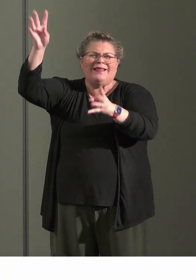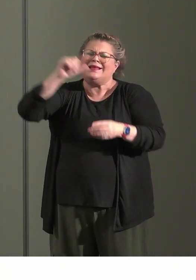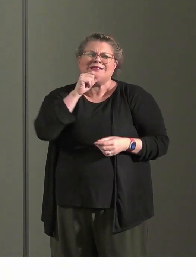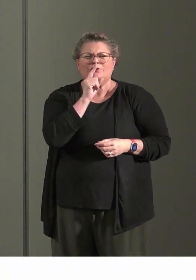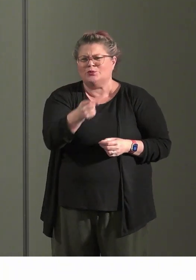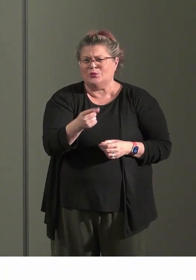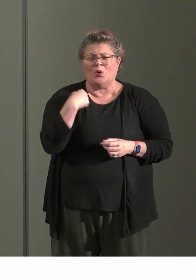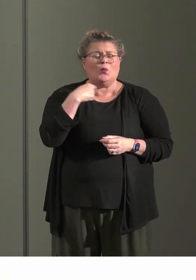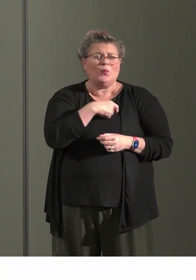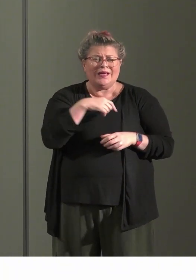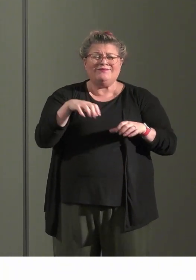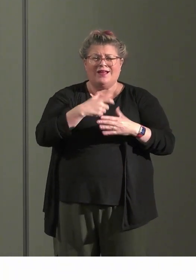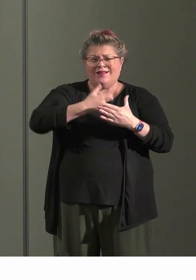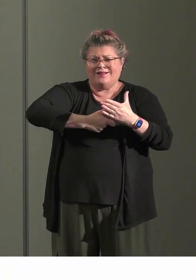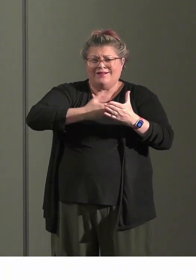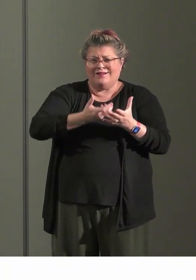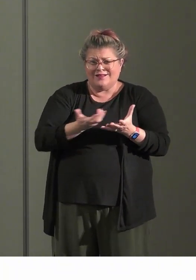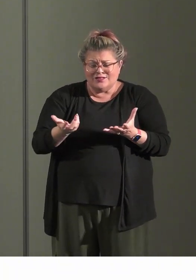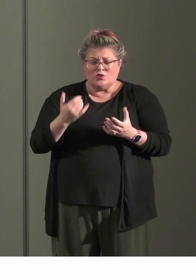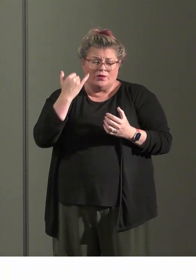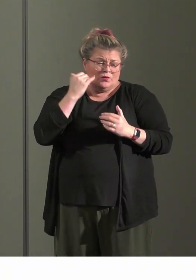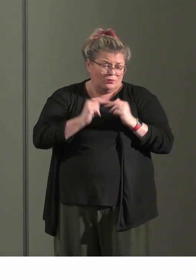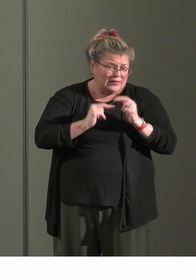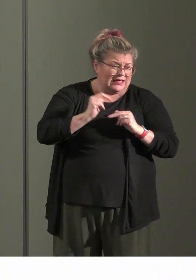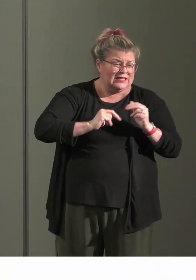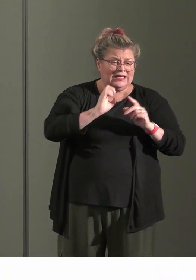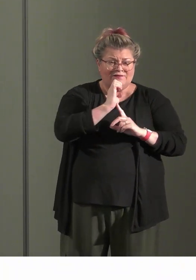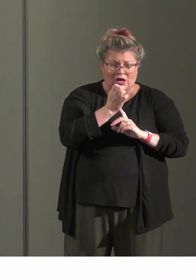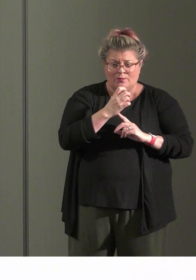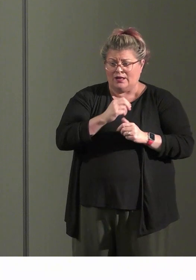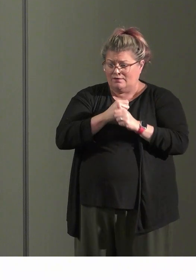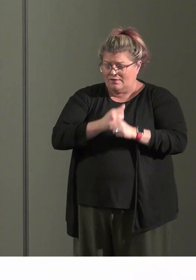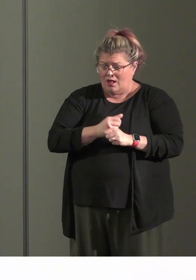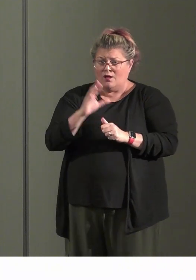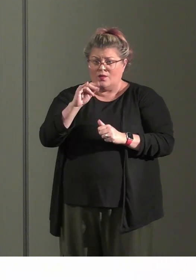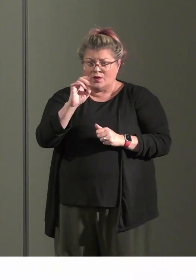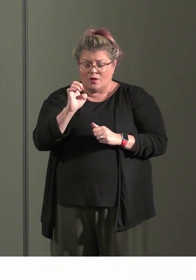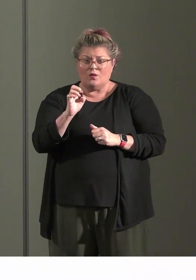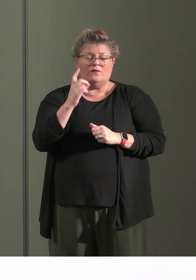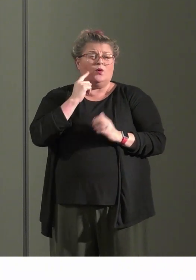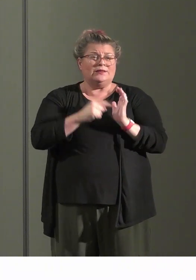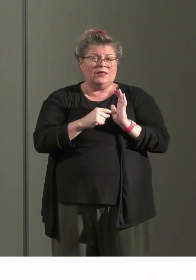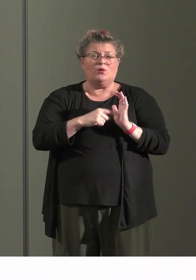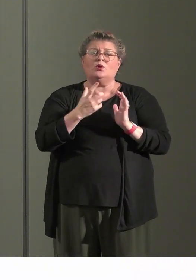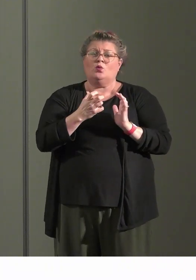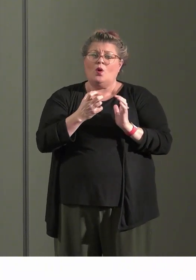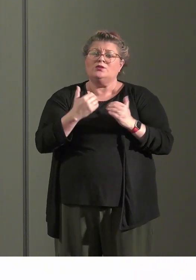costing you take a building code standard you want to implement her yours of accessibility in